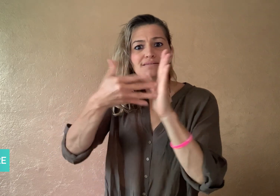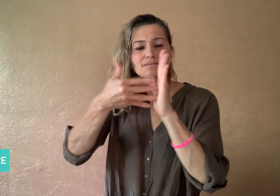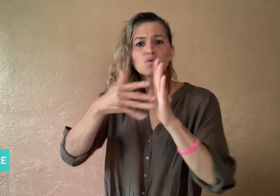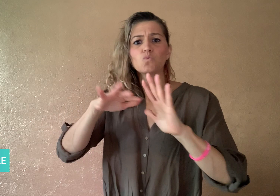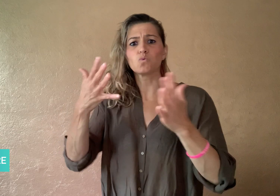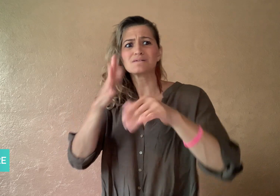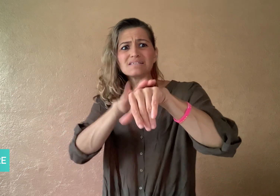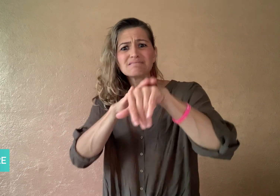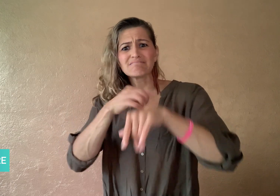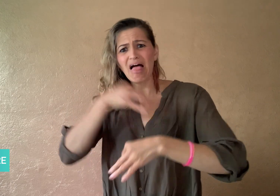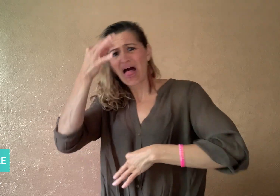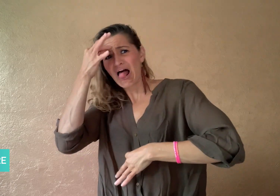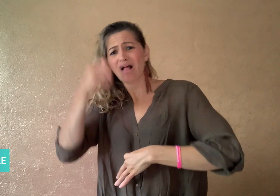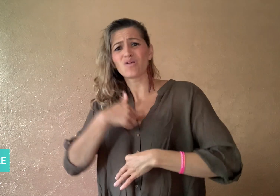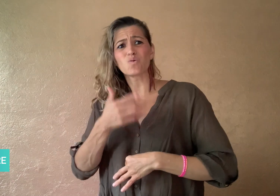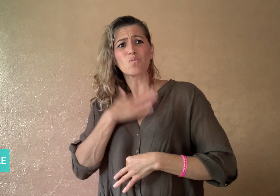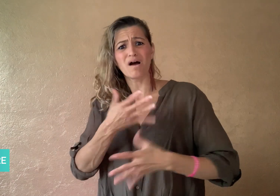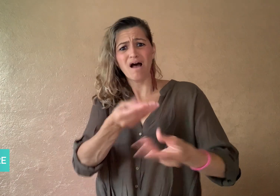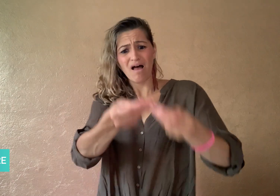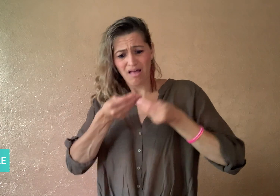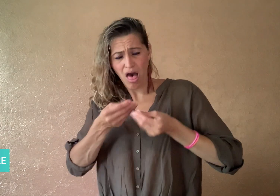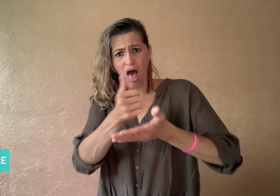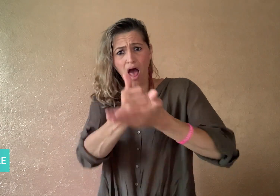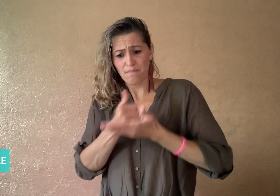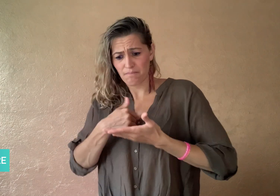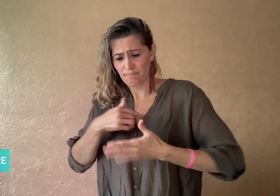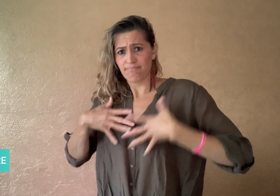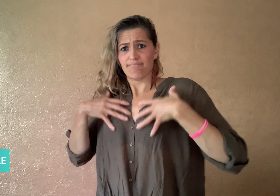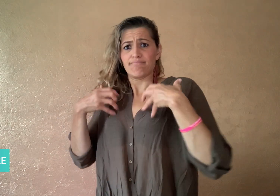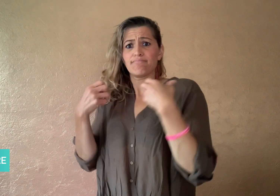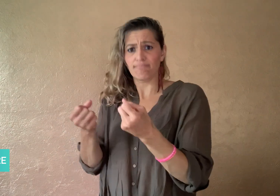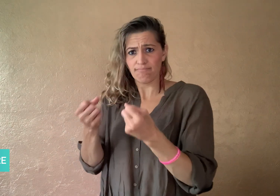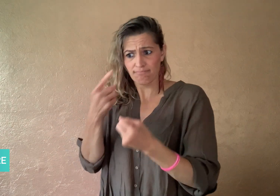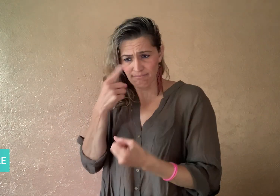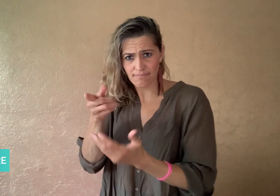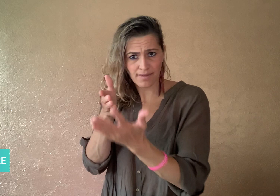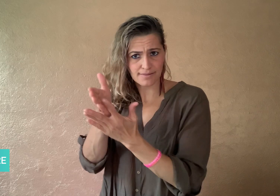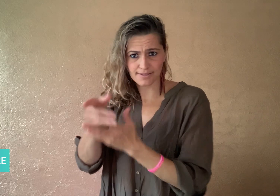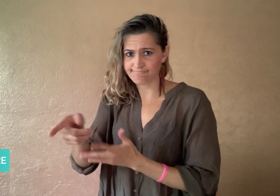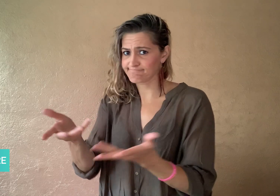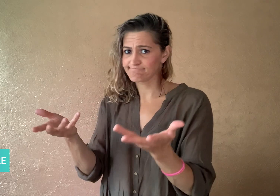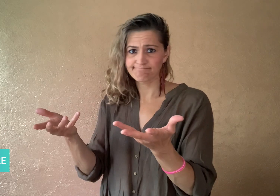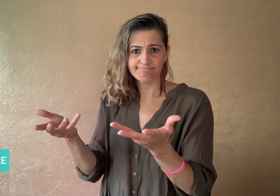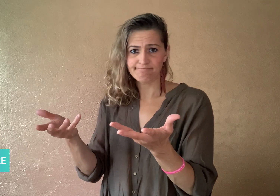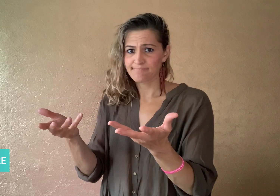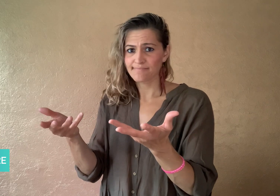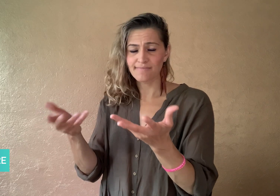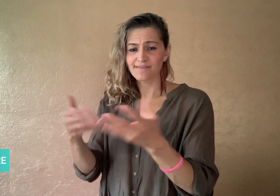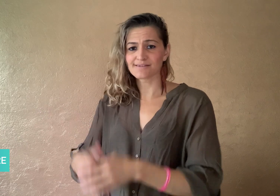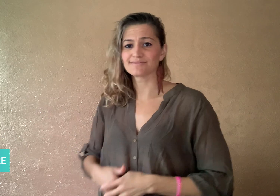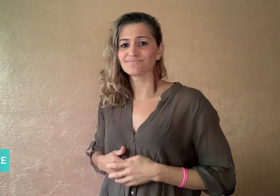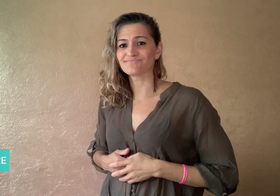able to access COVID-19 tests or treatment.